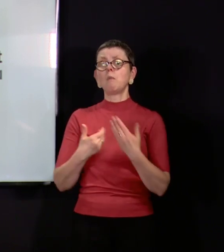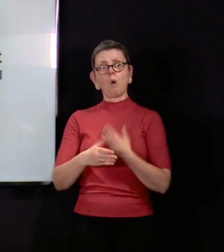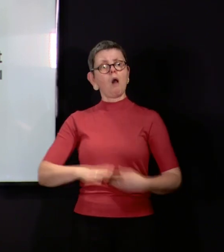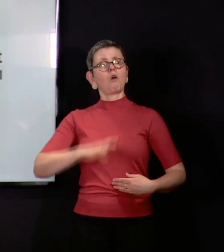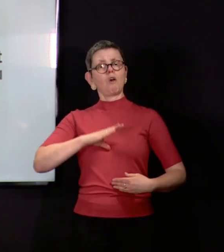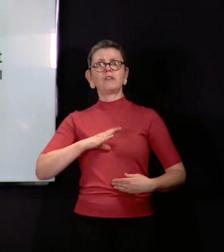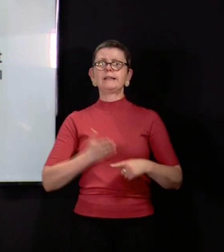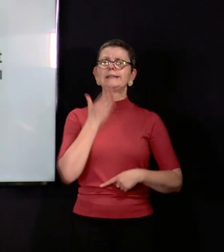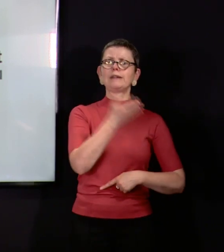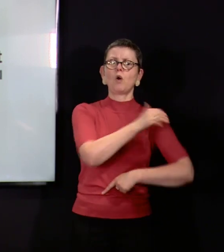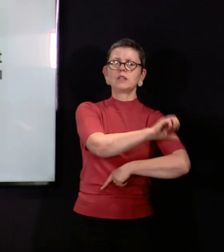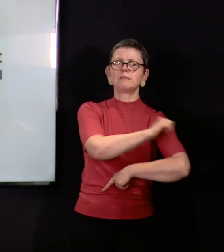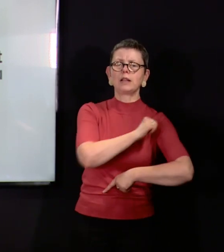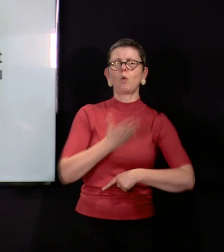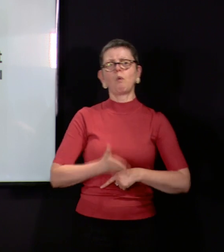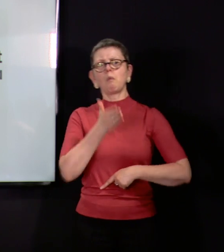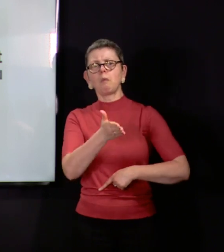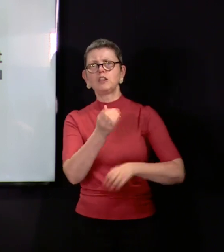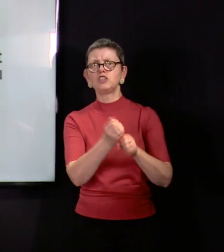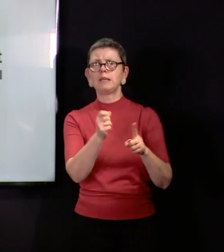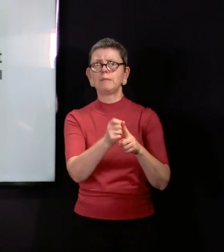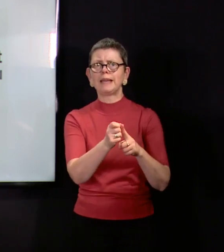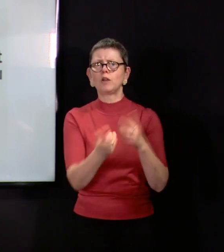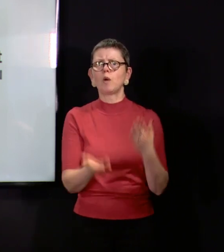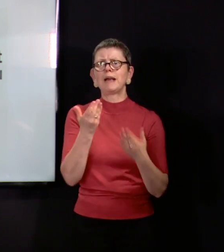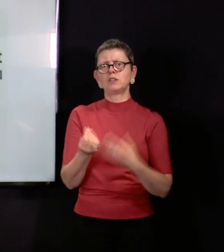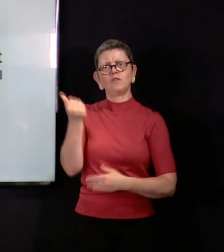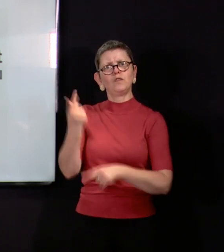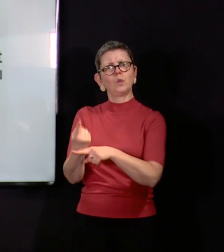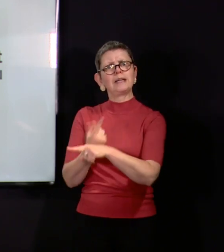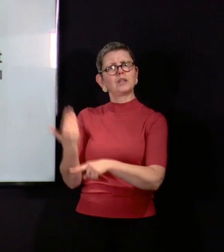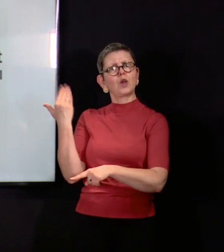just a few weeks ago. Reassuringly, less people would now delay attending their GP